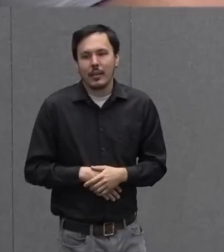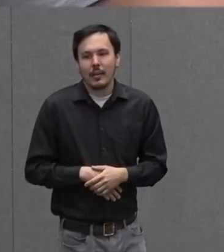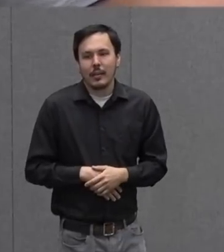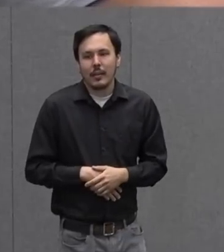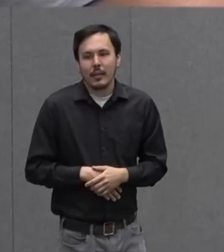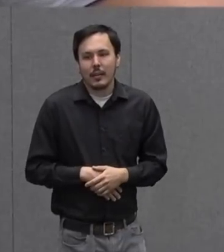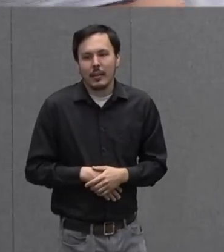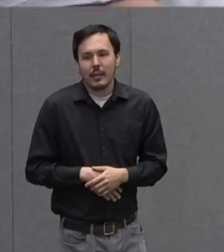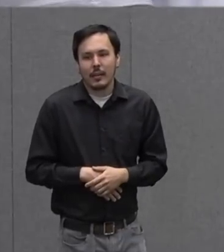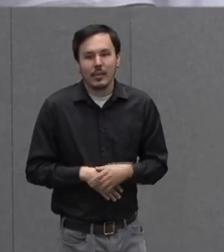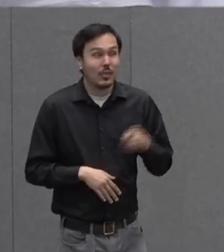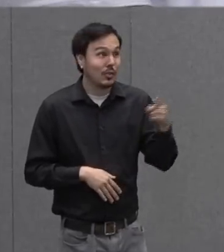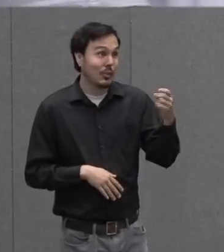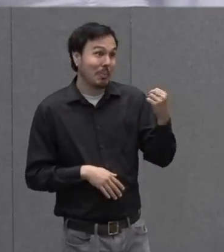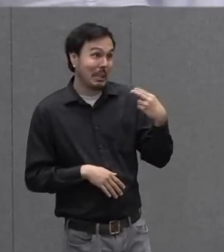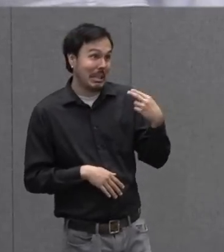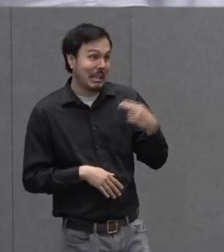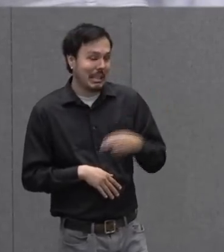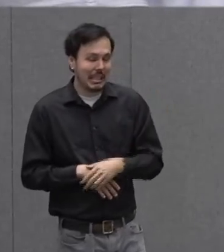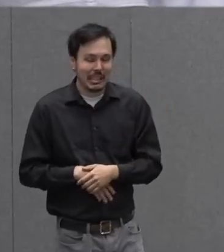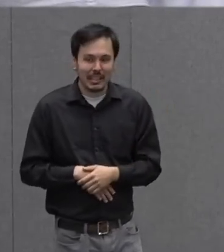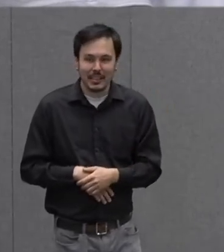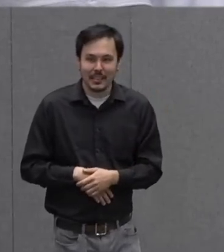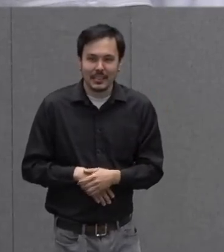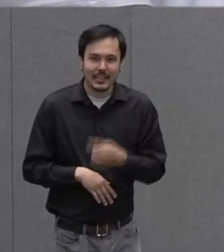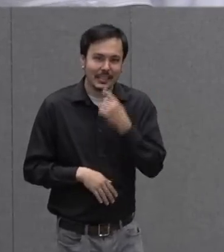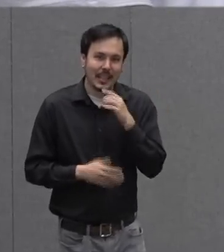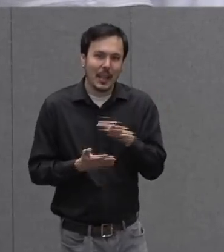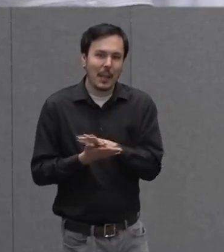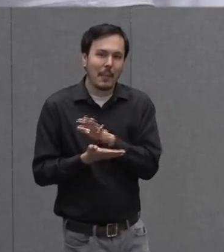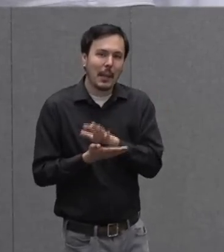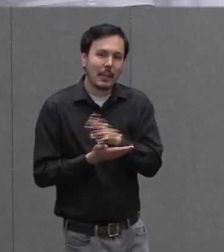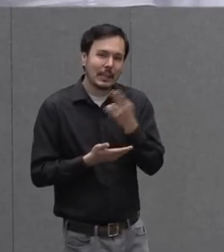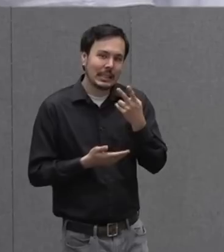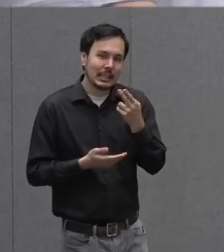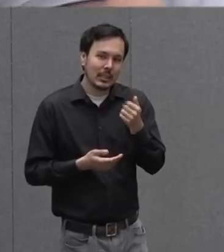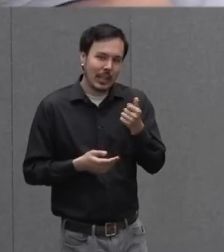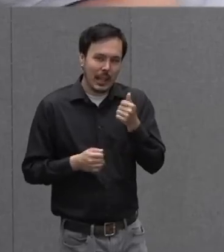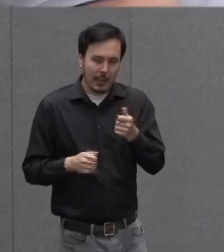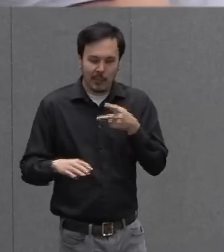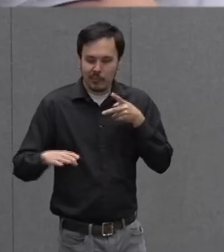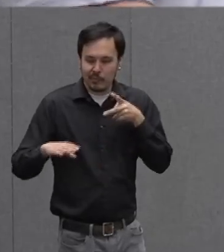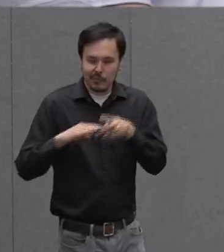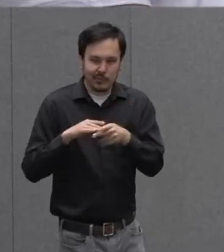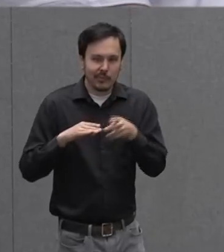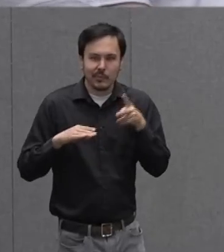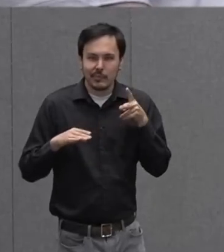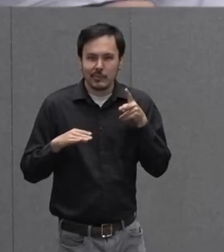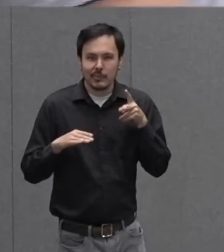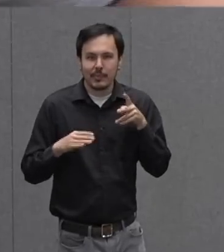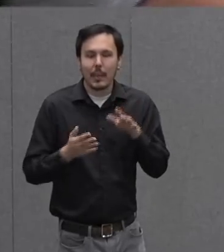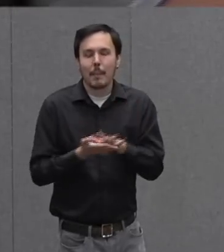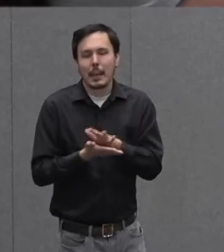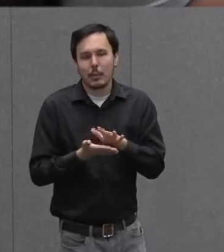"You beat me," said the paper. 'Cause the scissor was able to just clip, cut the paper.